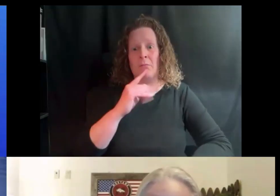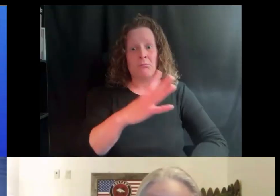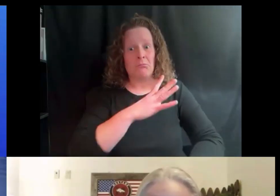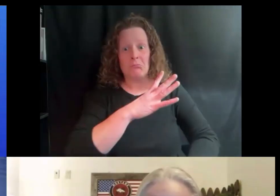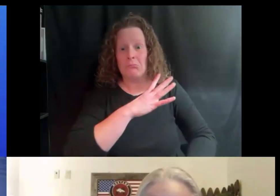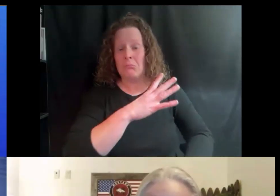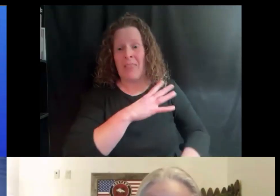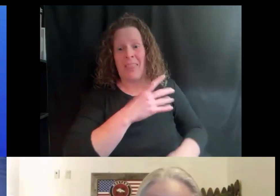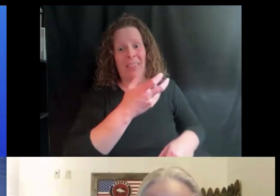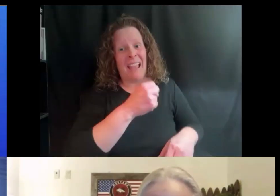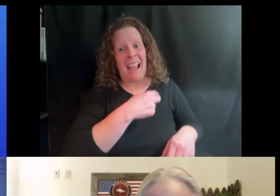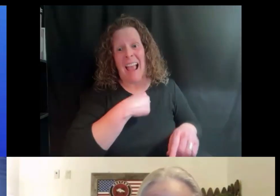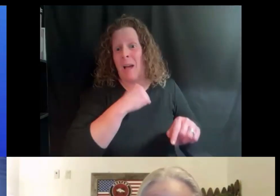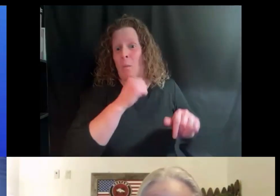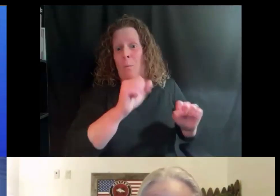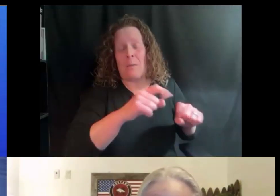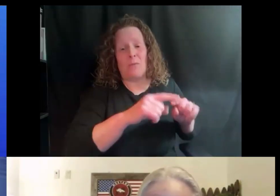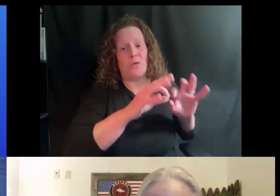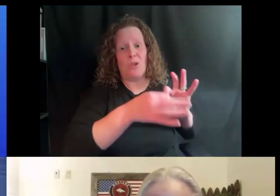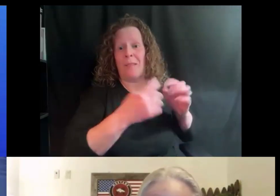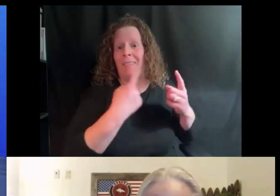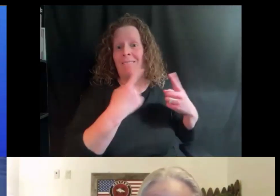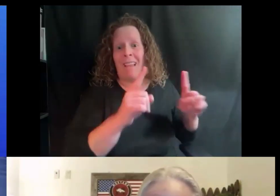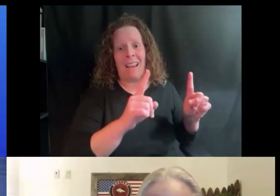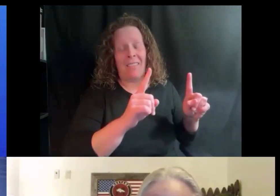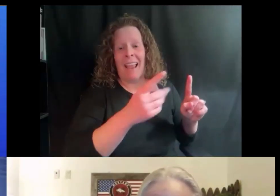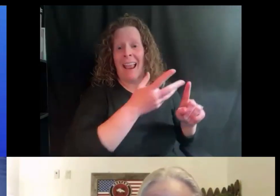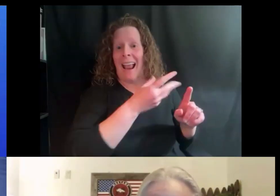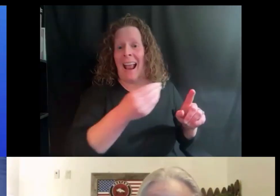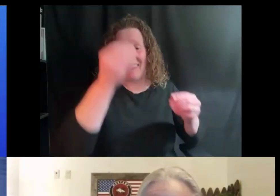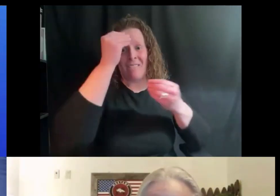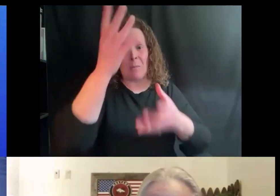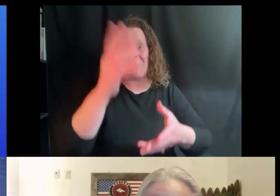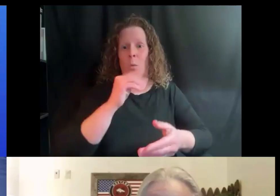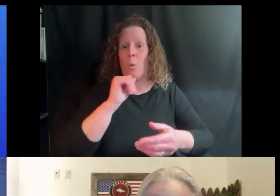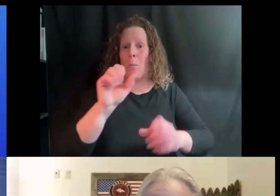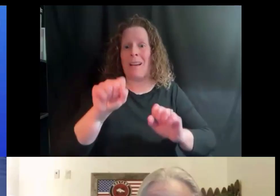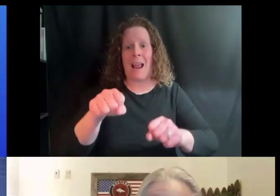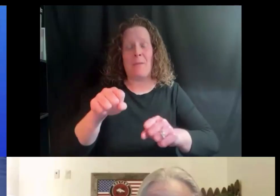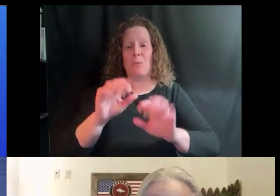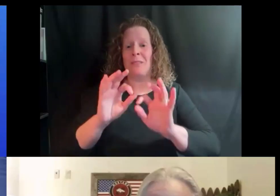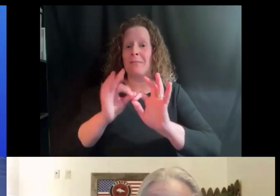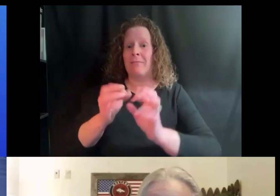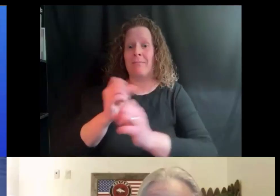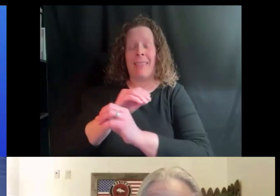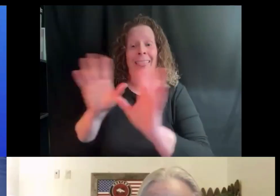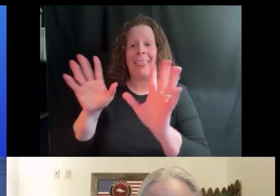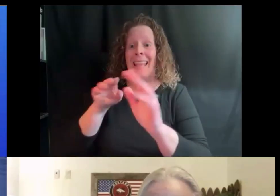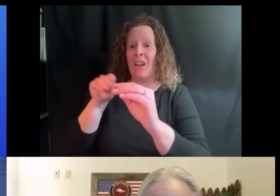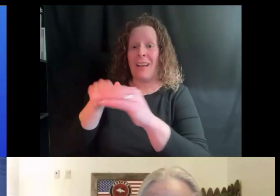often the administration will. The interpreters will say no